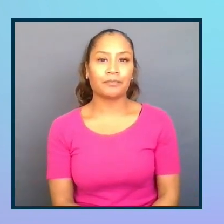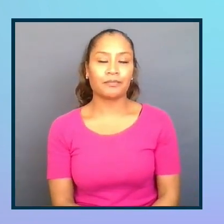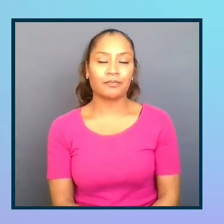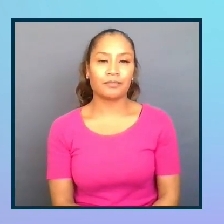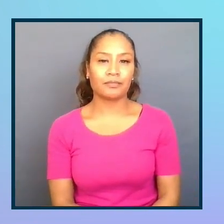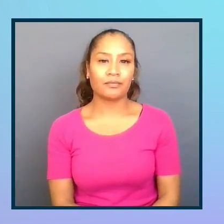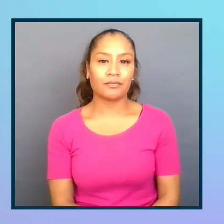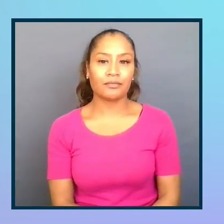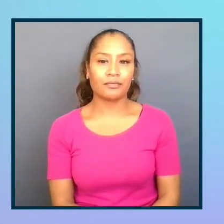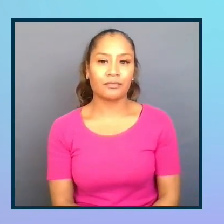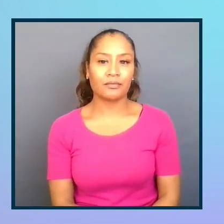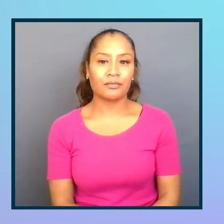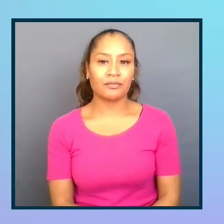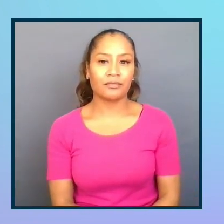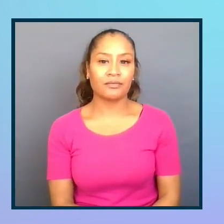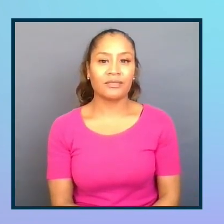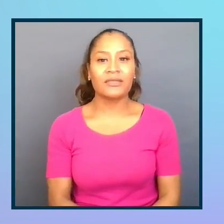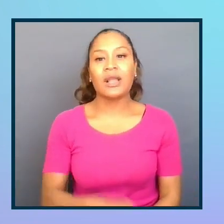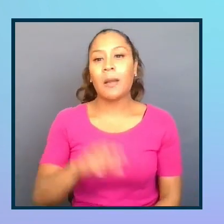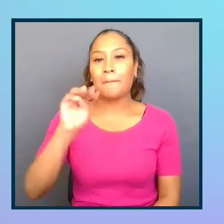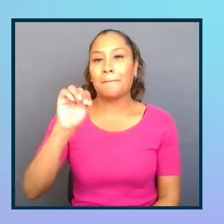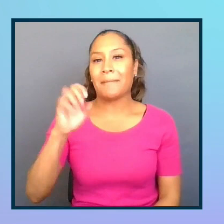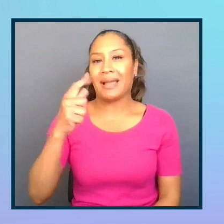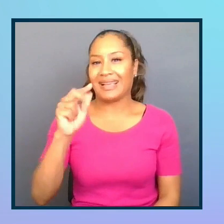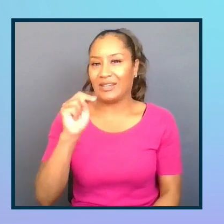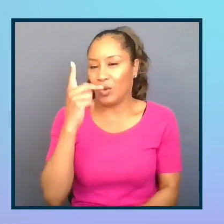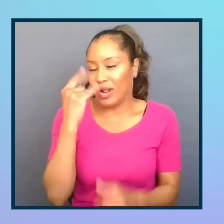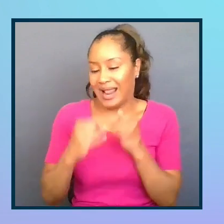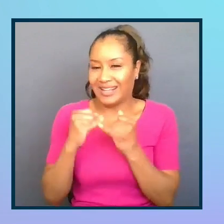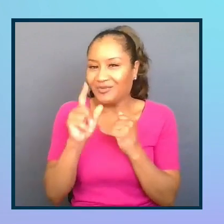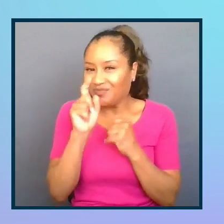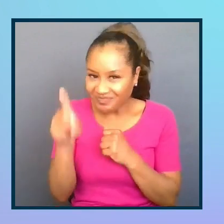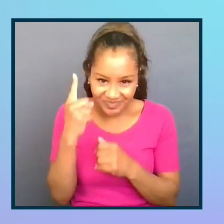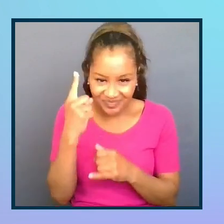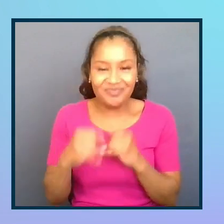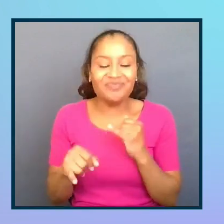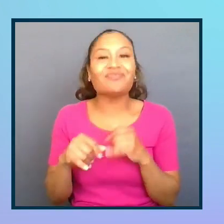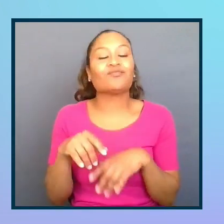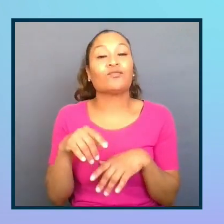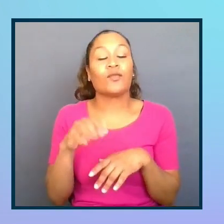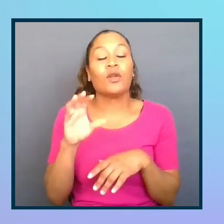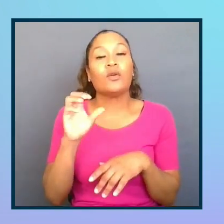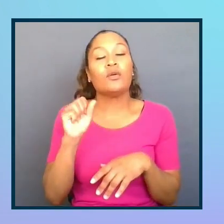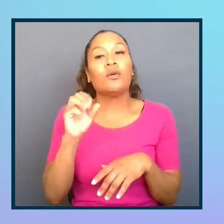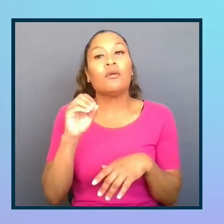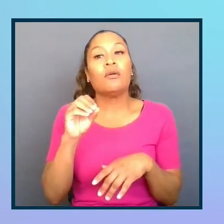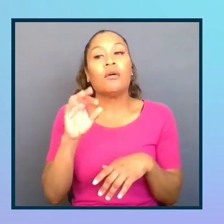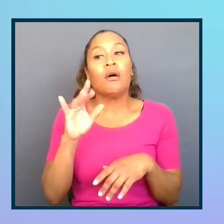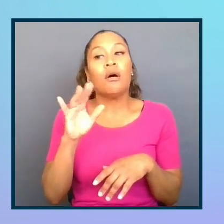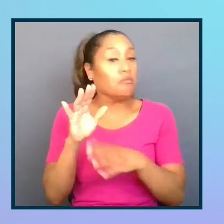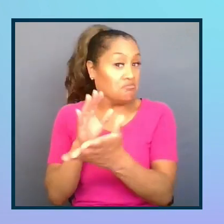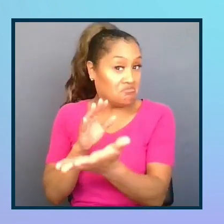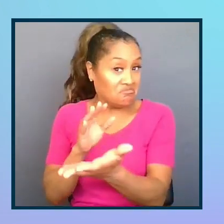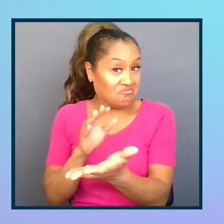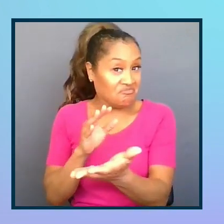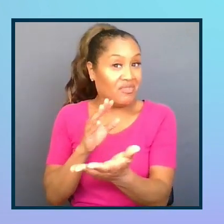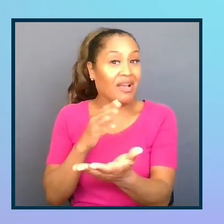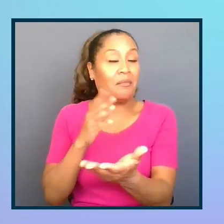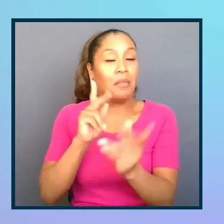I will close that with one final question today. So if you were to have participants take away one thing